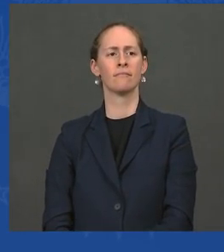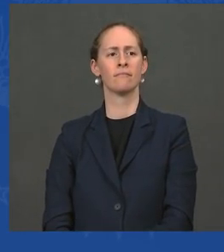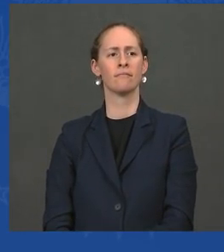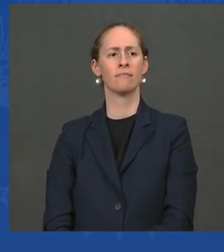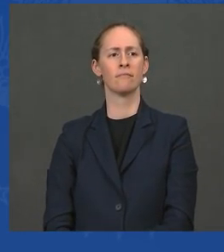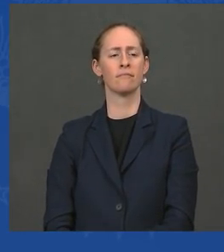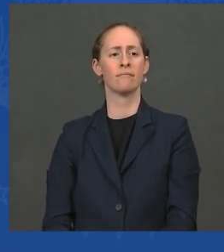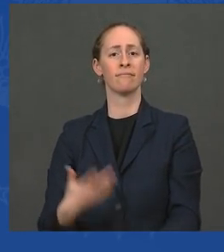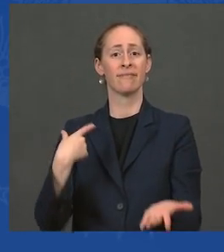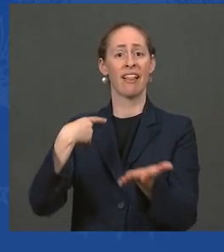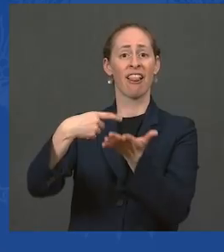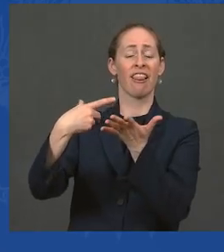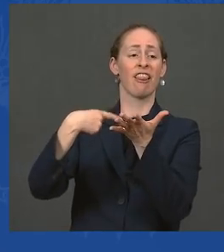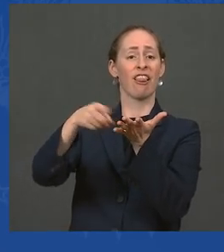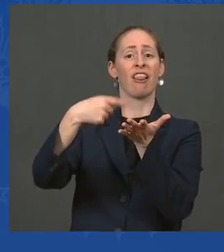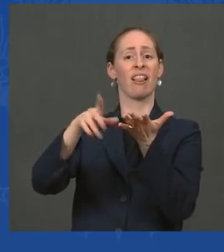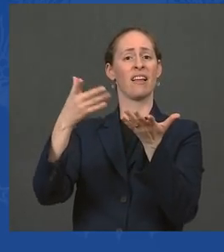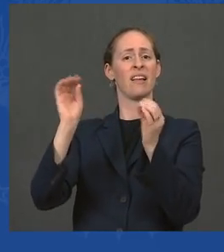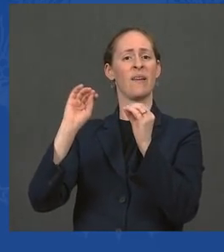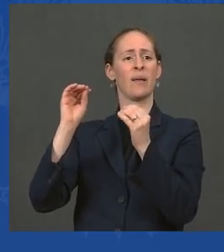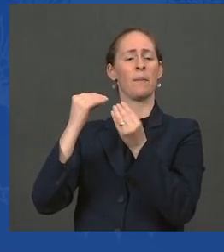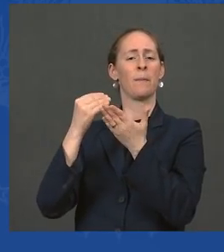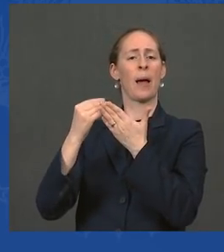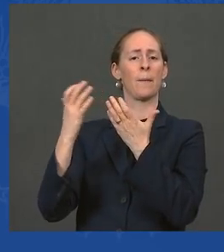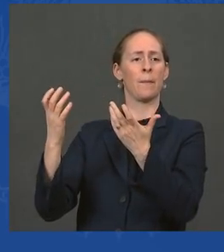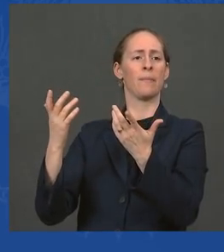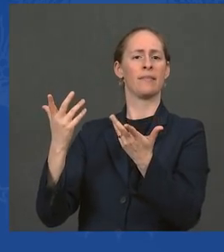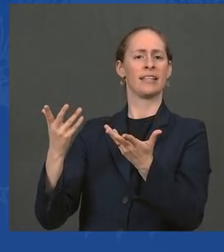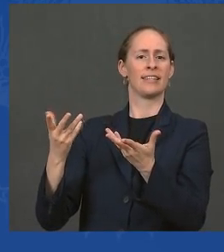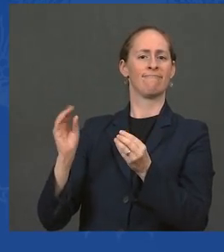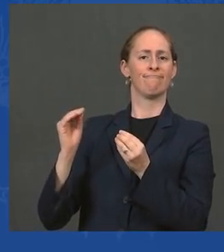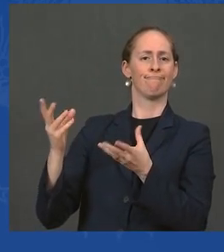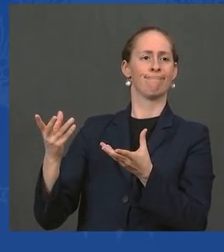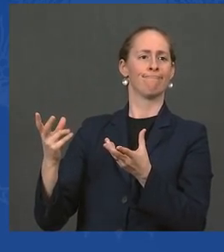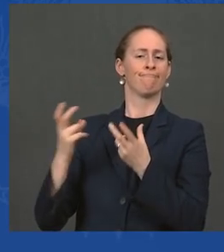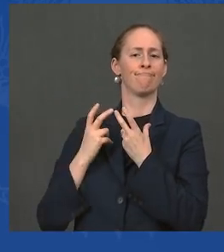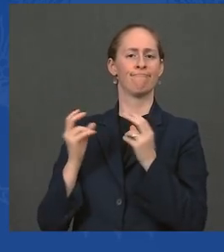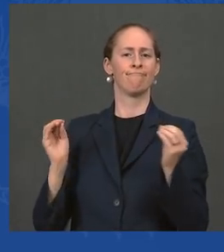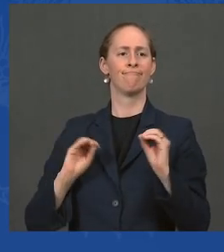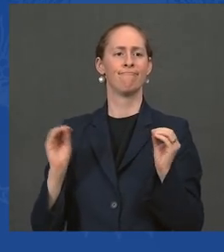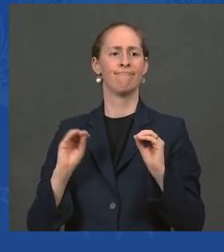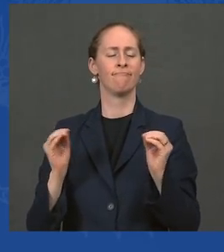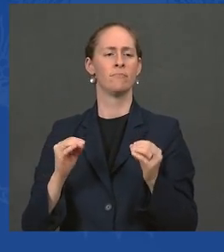Well, here's the way we work it: We said, "All right, temporarily what we're going to do is make sure there's a Child Care Tax Credit.